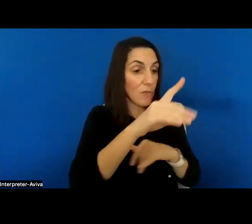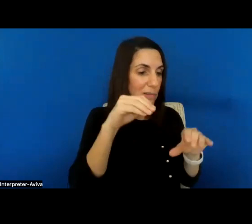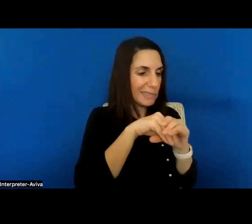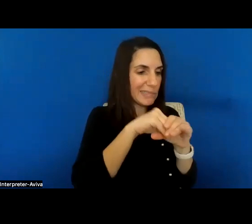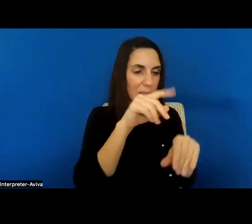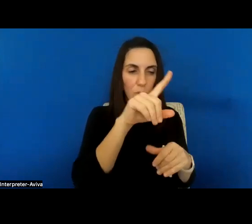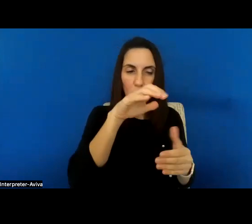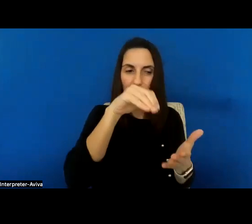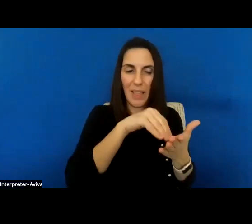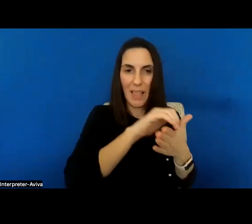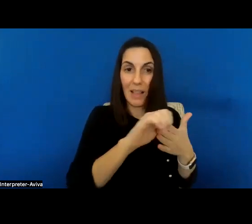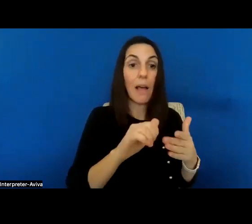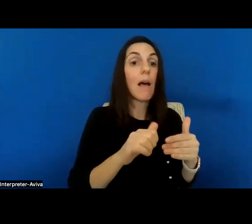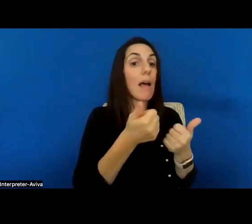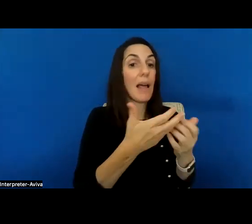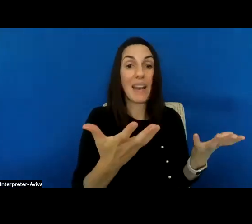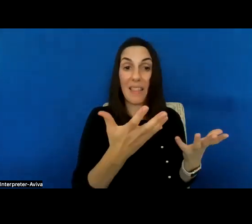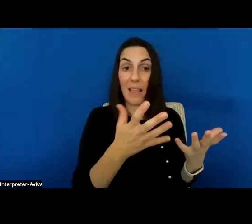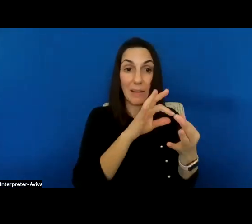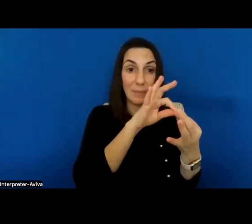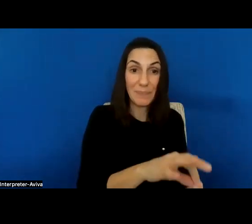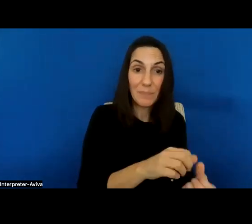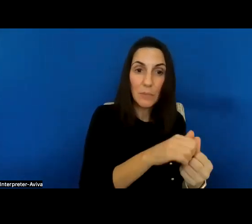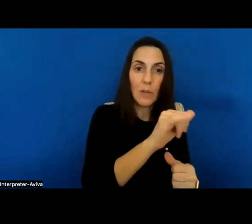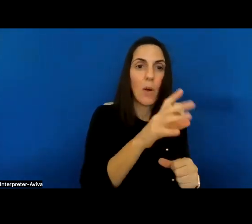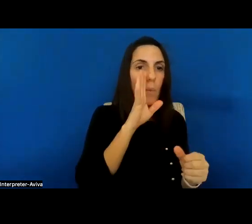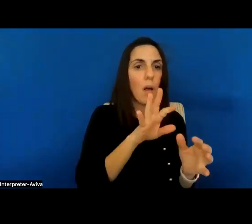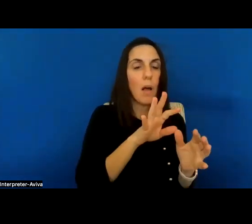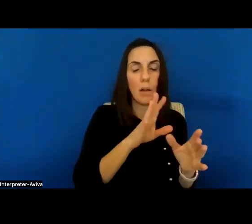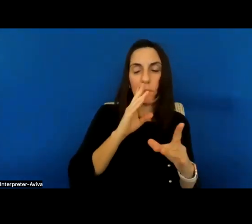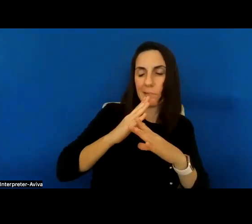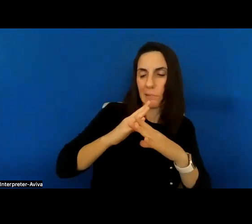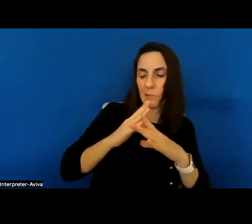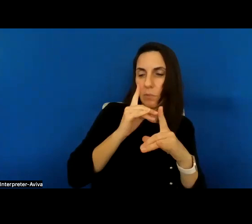anything above that would count towards your SSI list of 2,000.